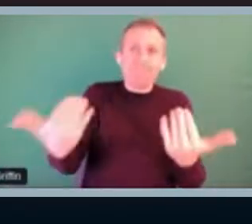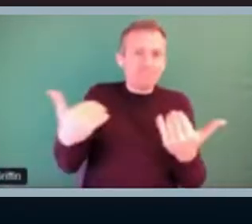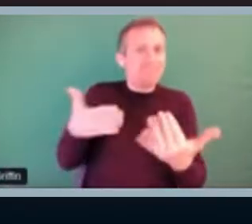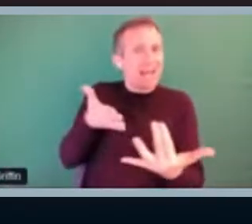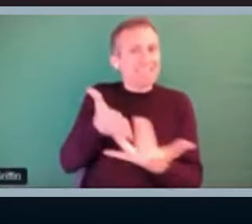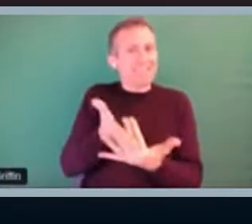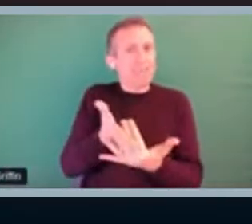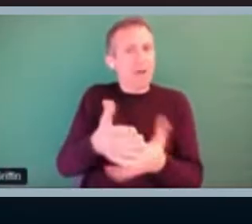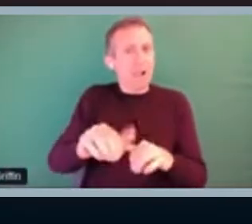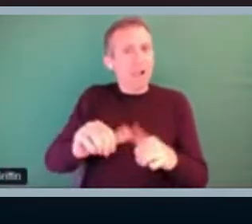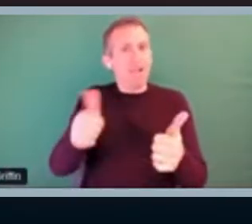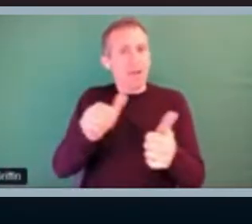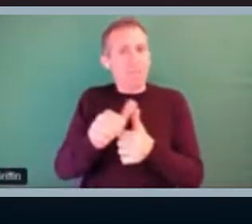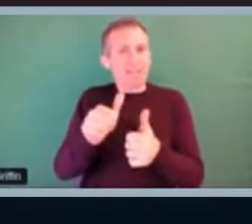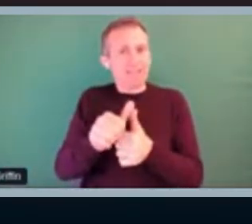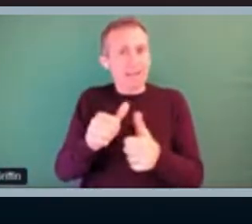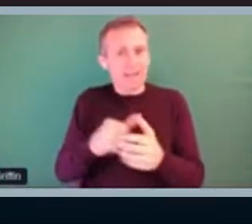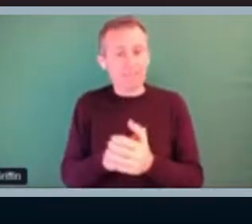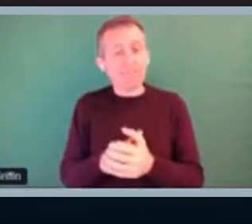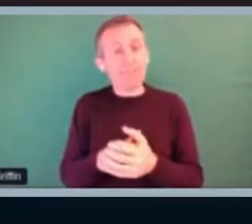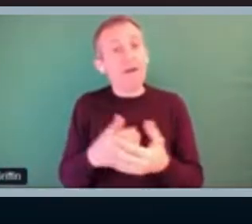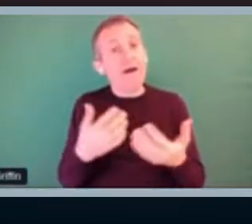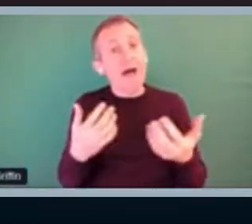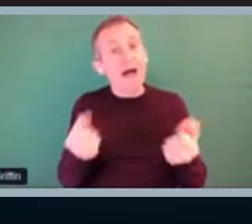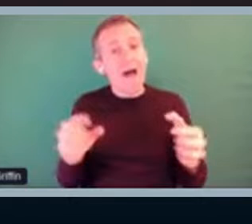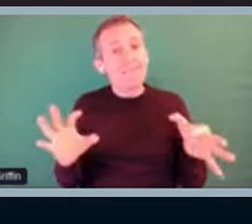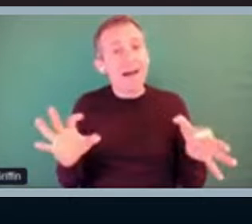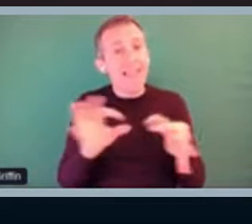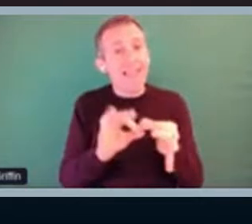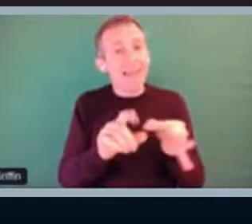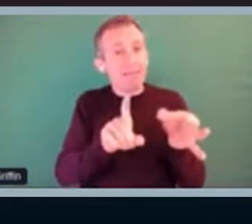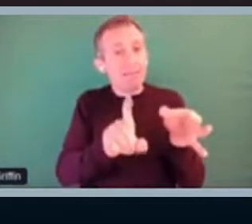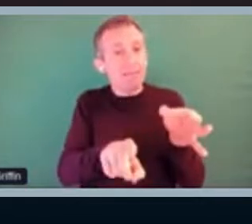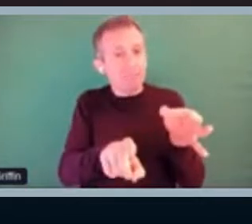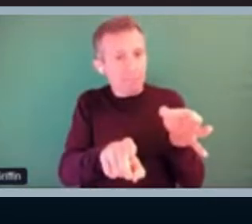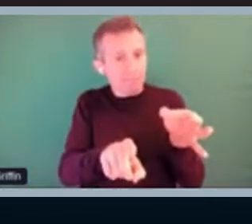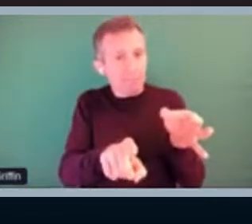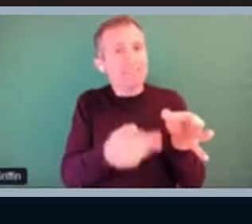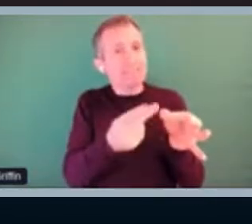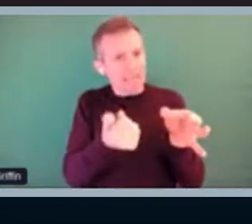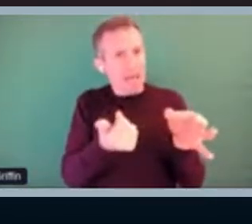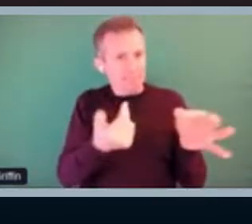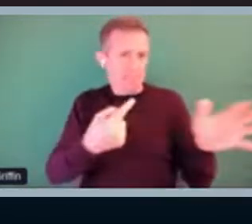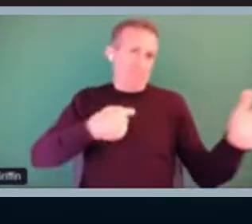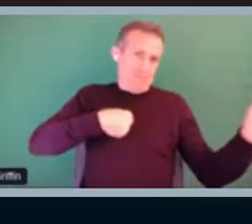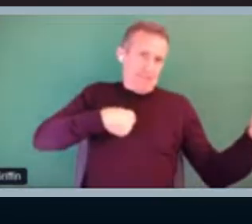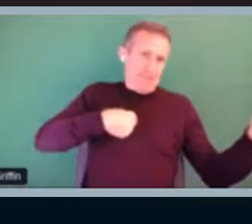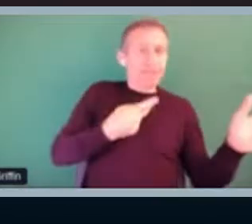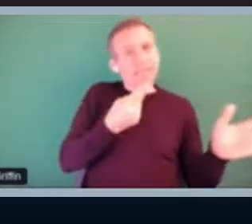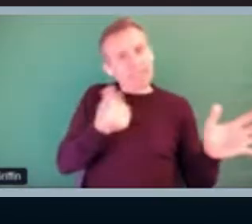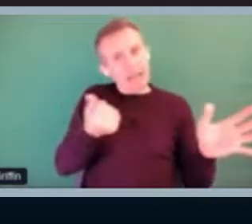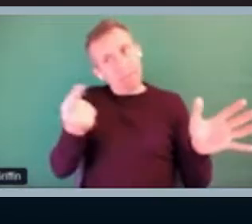Since this is a lunch and learn session, I’ll be sharing links and resources, some of my own and some from others in the accessibility profession.